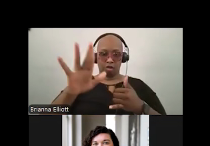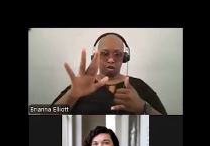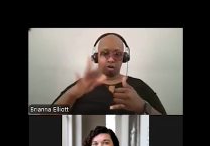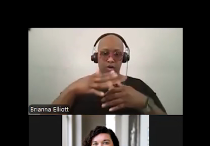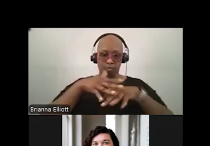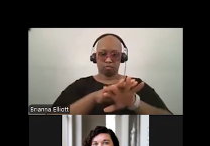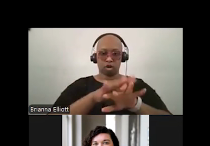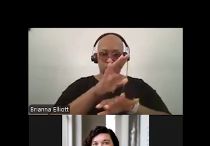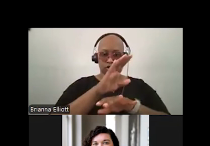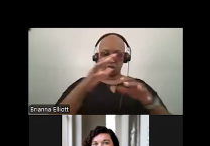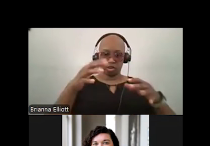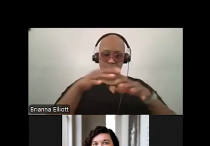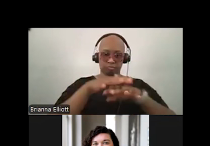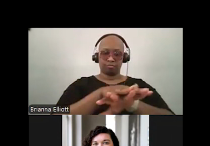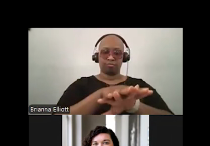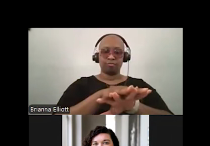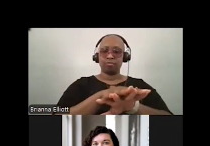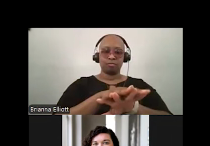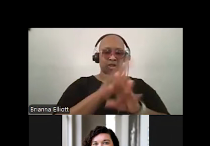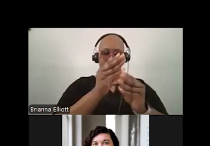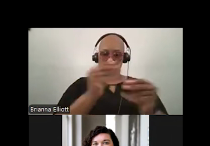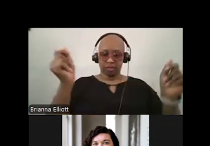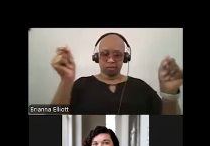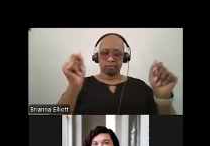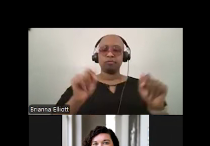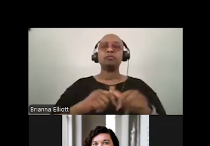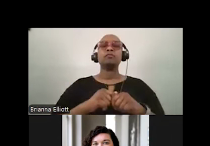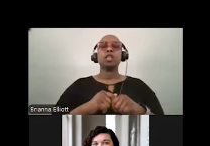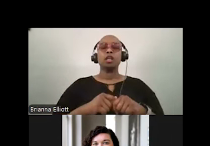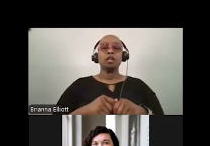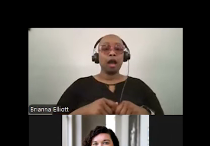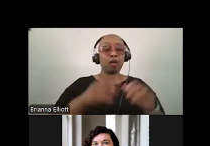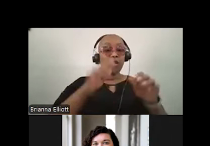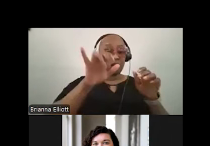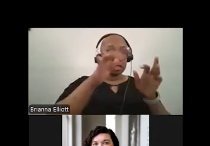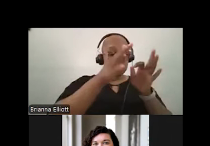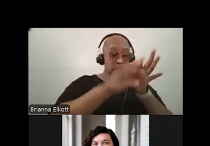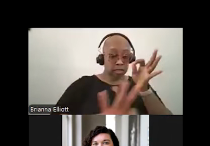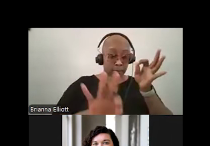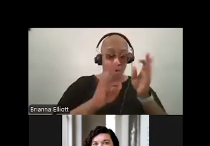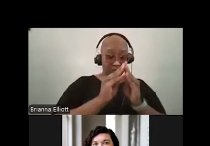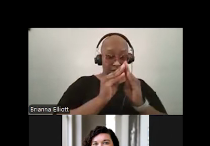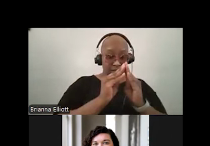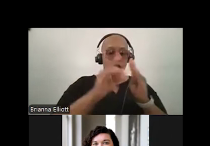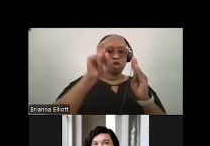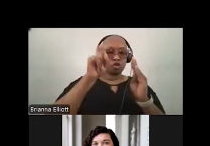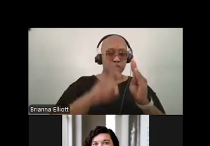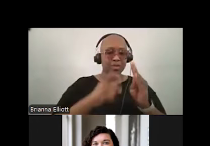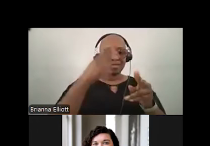This is one of your simplest fix. So you have to name all of your sheets. So the first sheet I'm